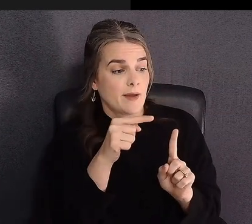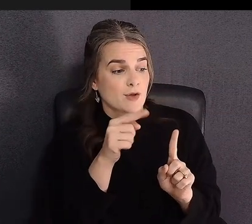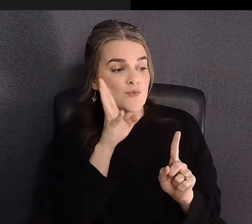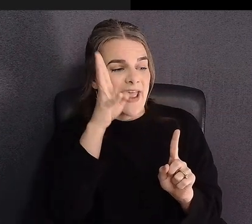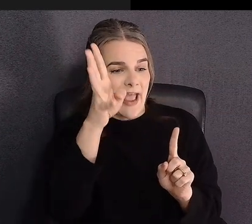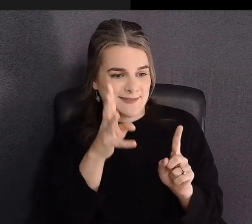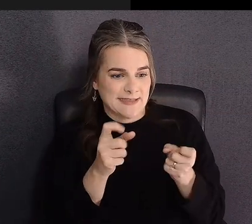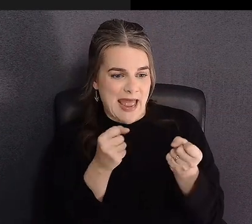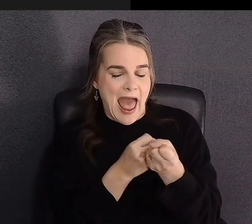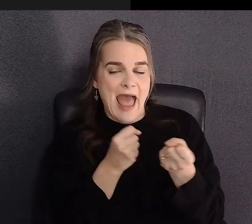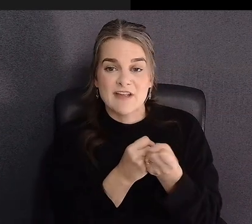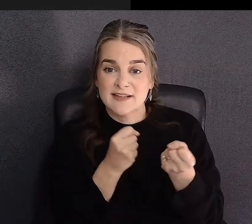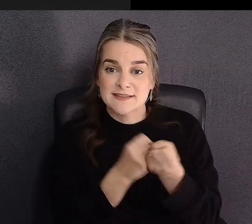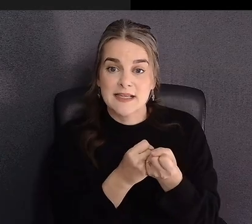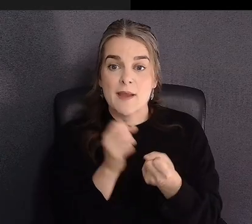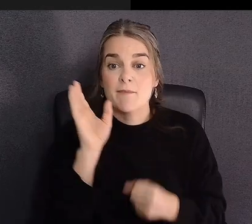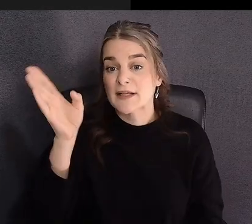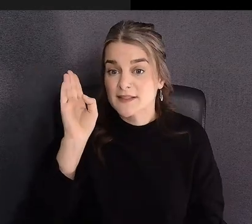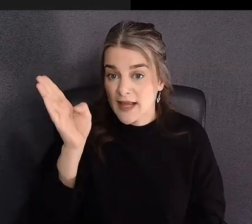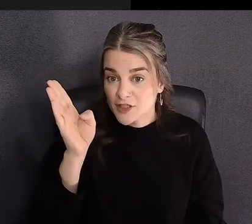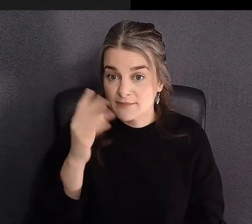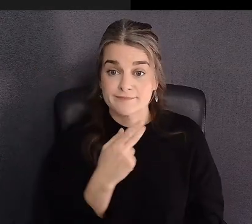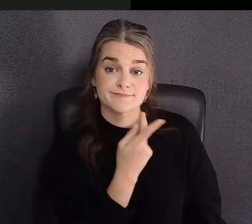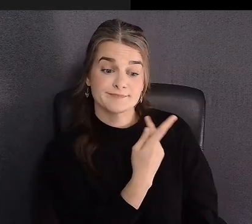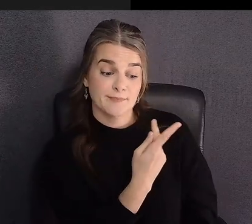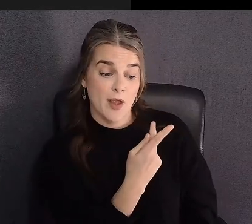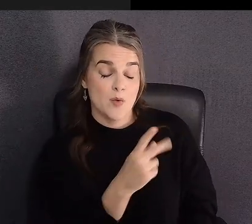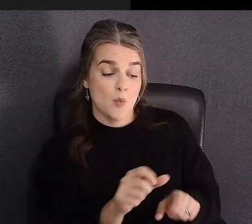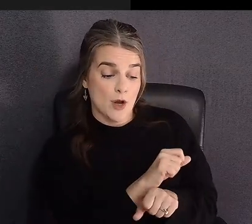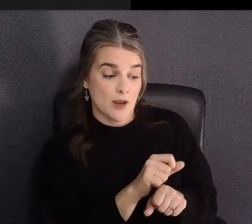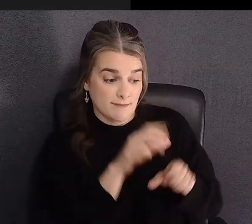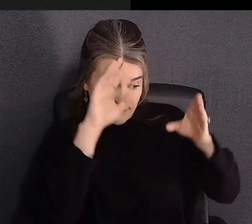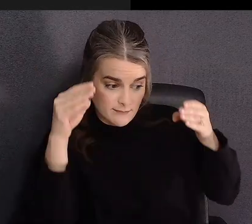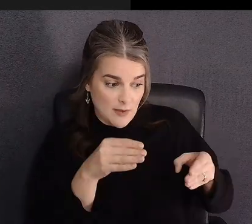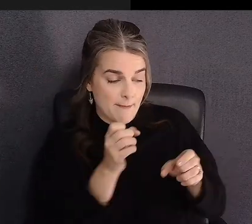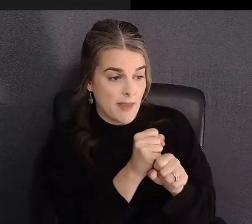And we're working on making a PowerPoint of one of her presentations.